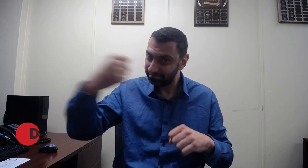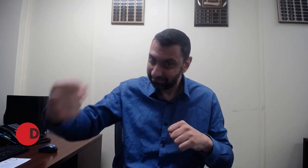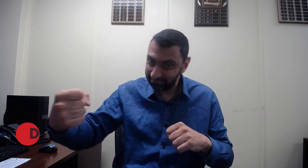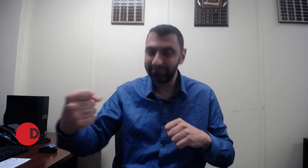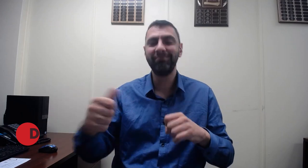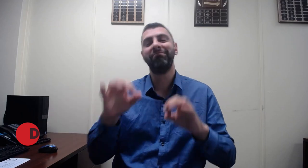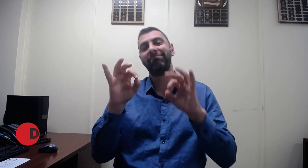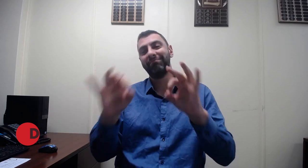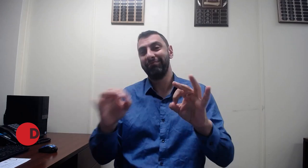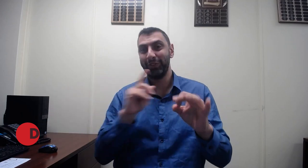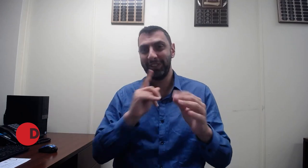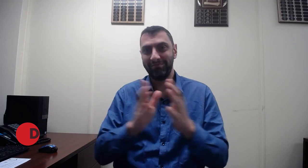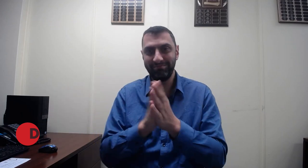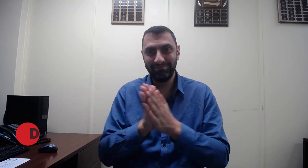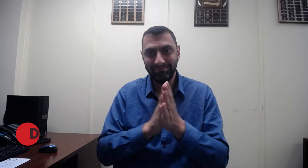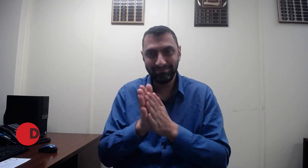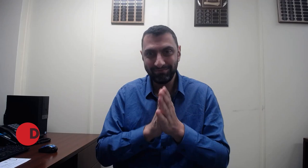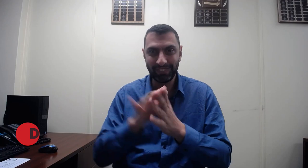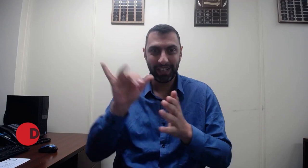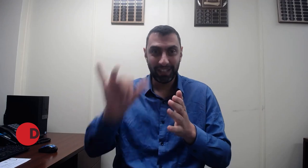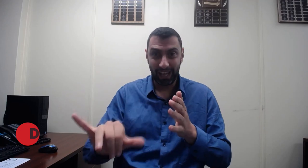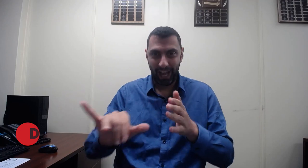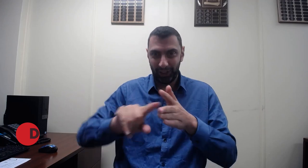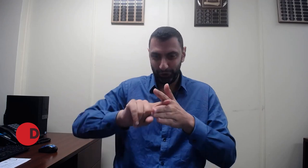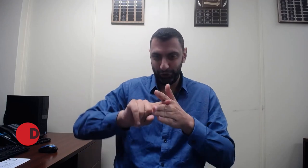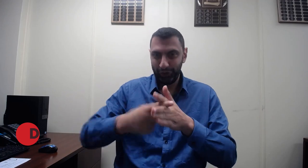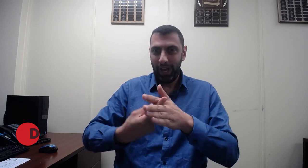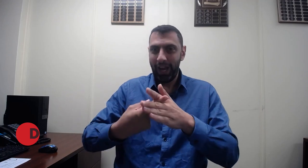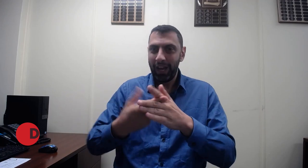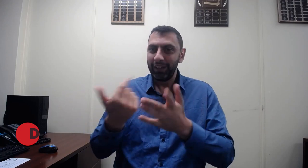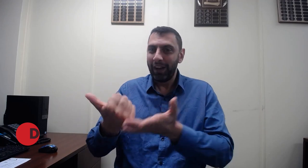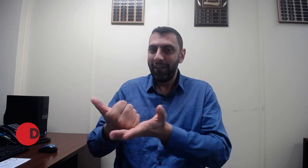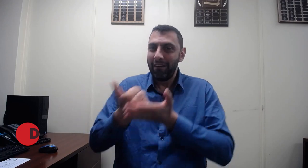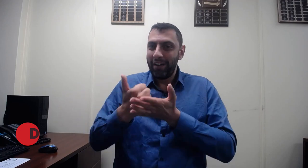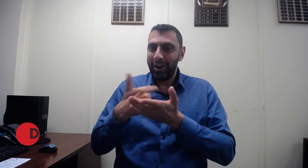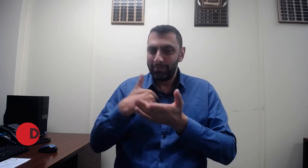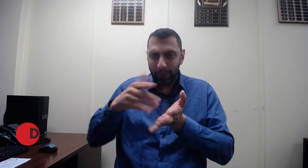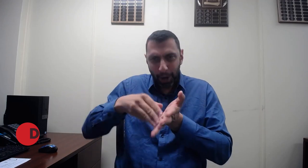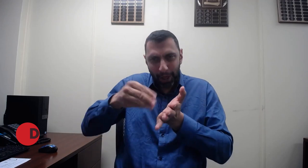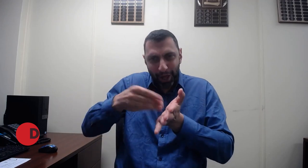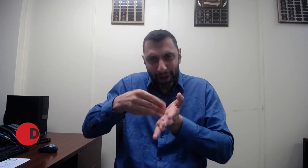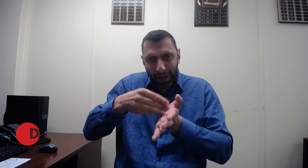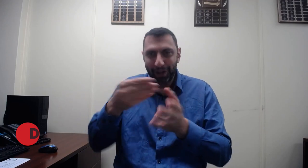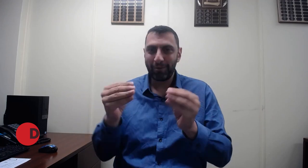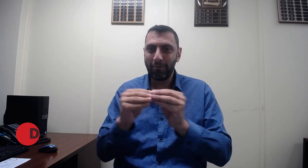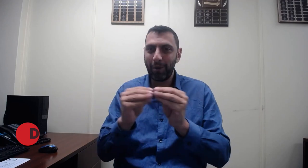To my surprise, I was hired and that started my journey learning about